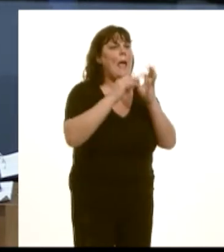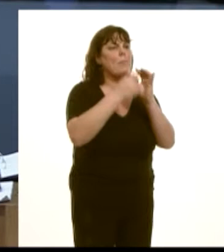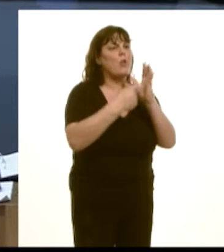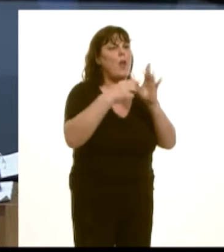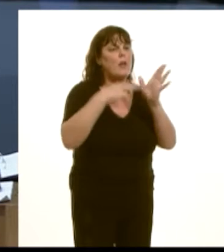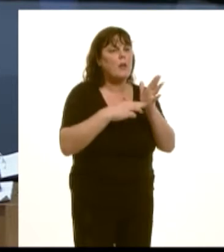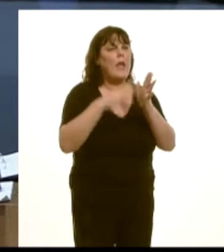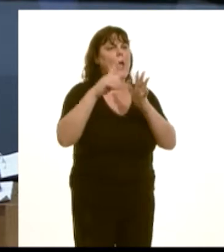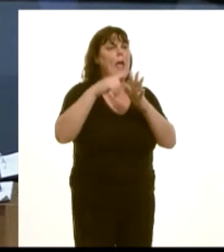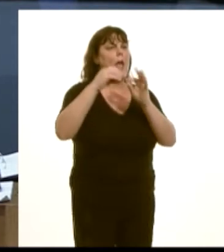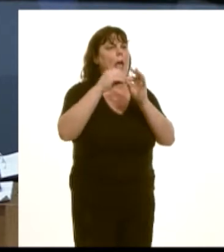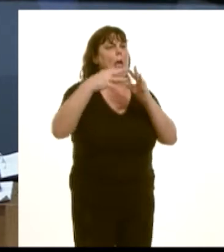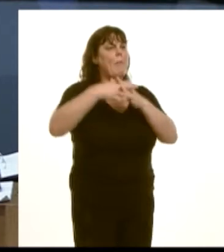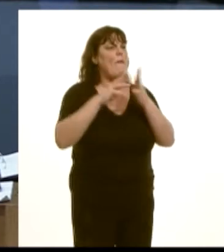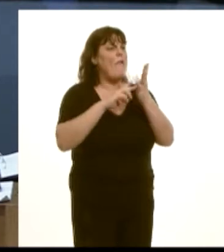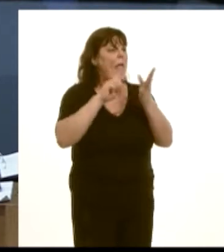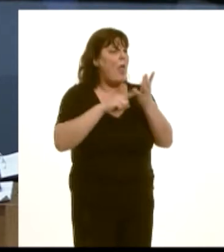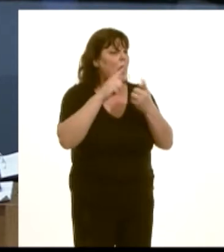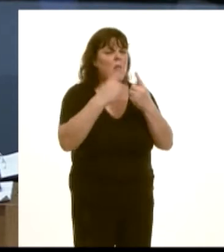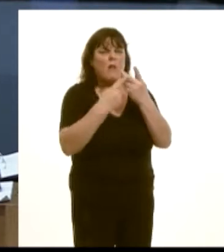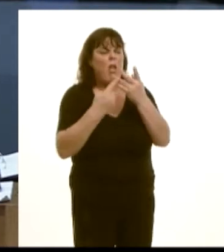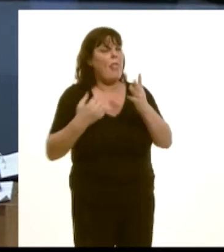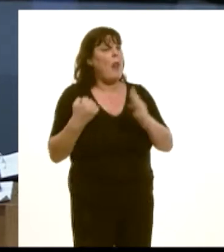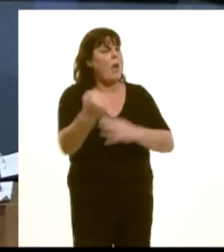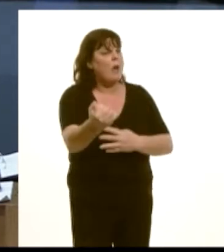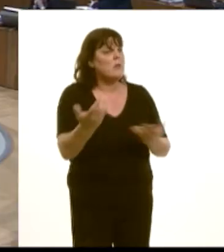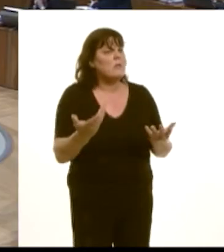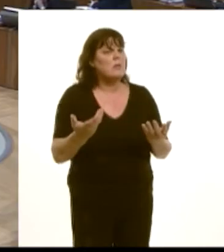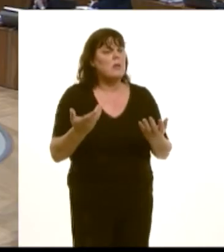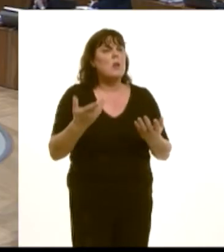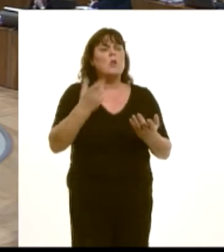line. So, will you commit today to publishing a rolling stock strategy in conjunction with